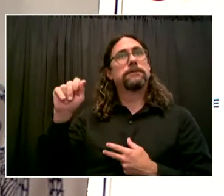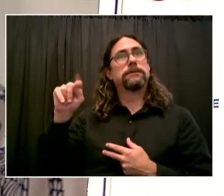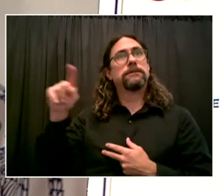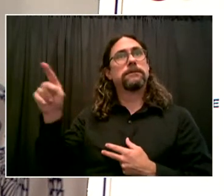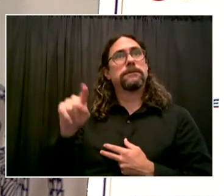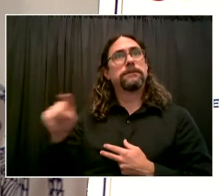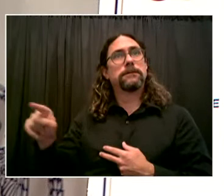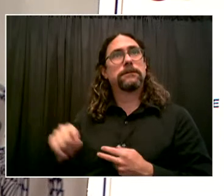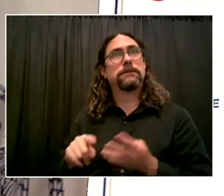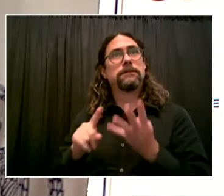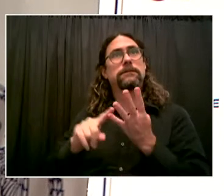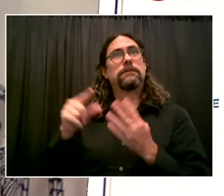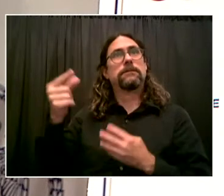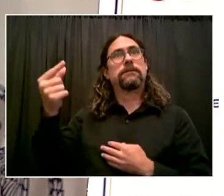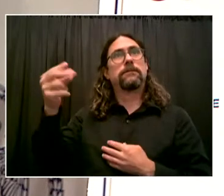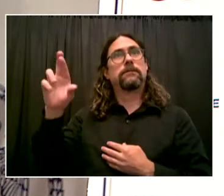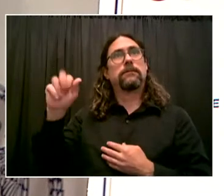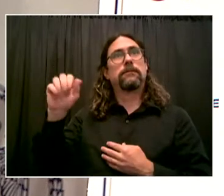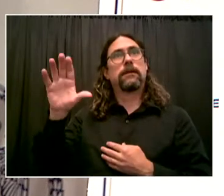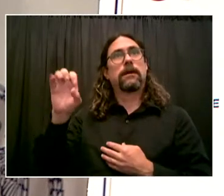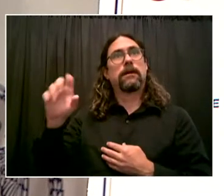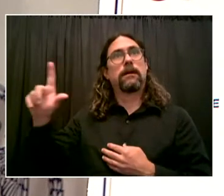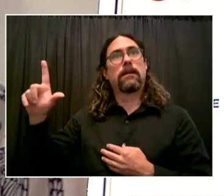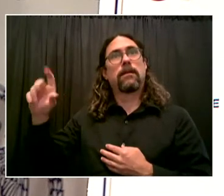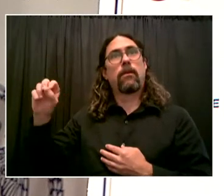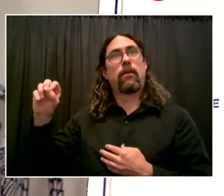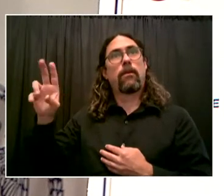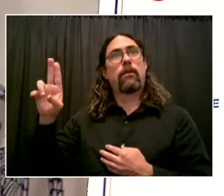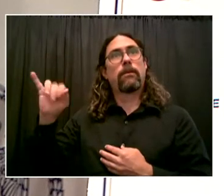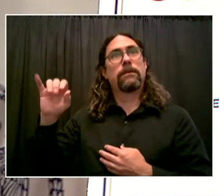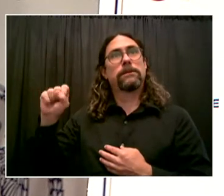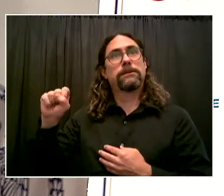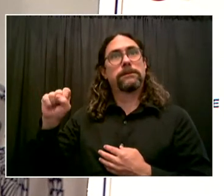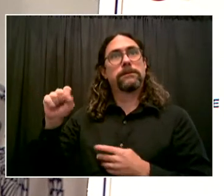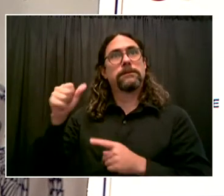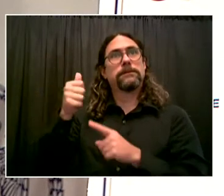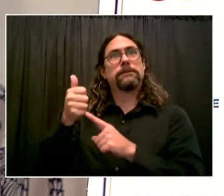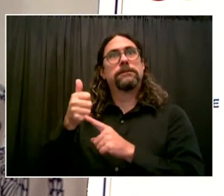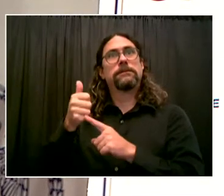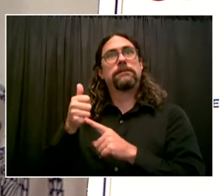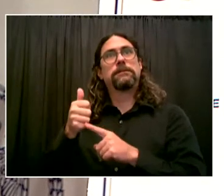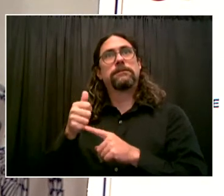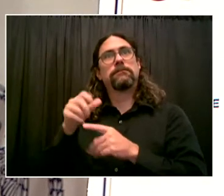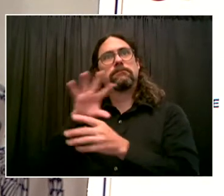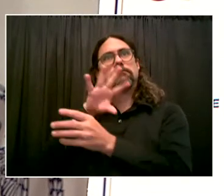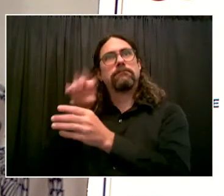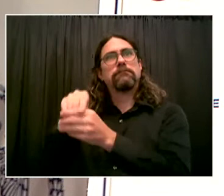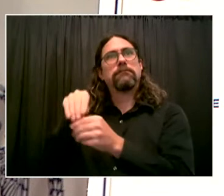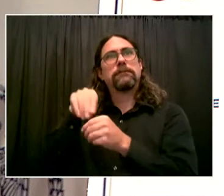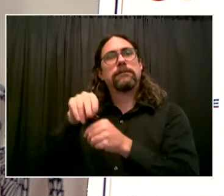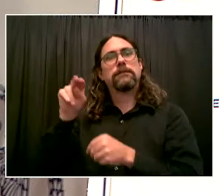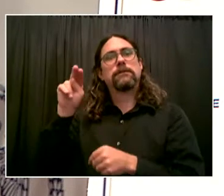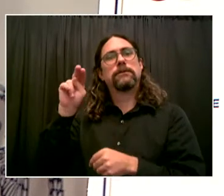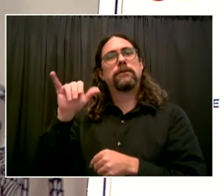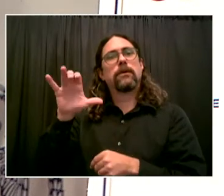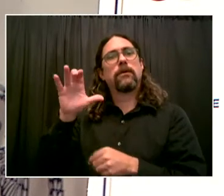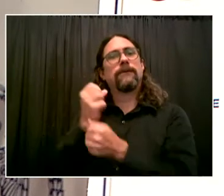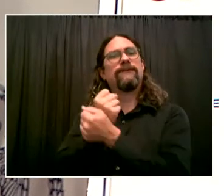AND GRACE LEWIS, PROGRAM DIRECTOR NEW YORK CITY